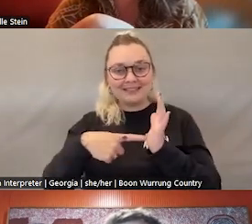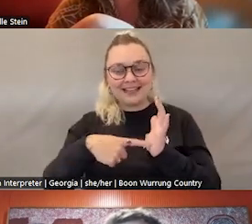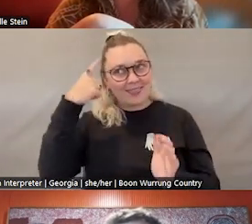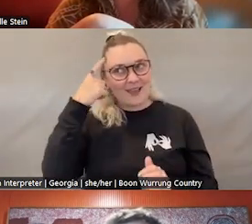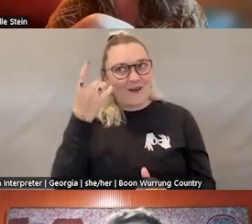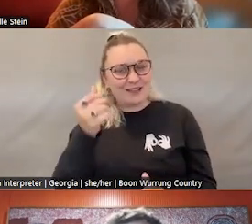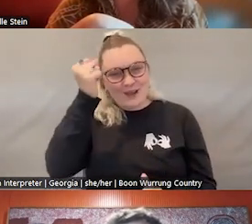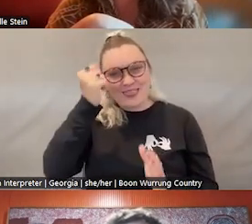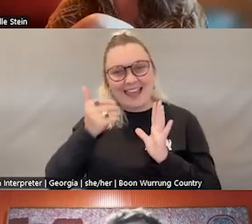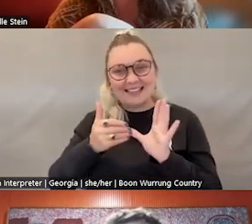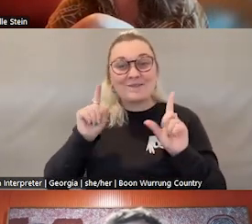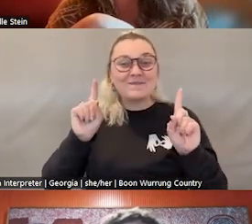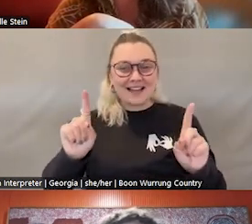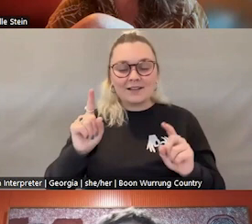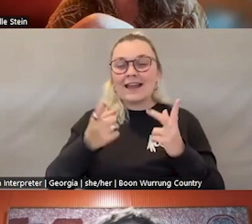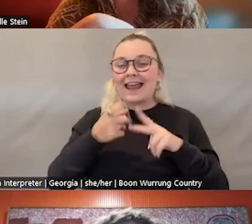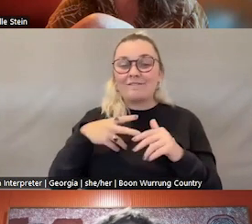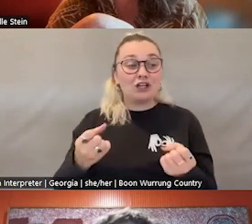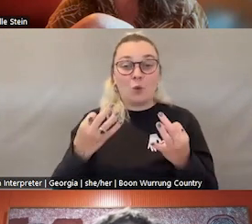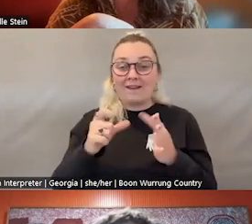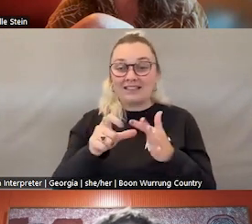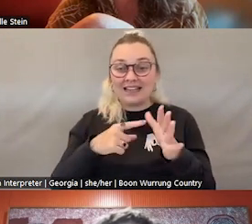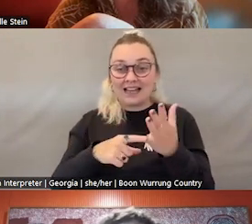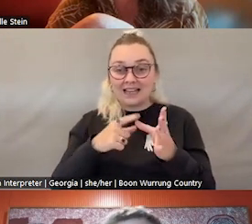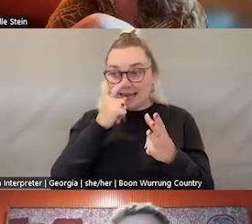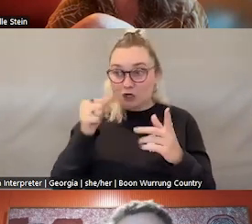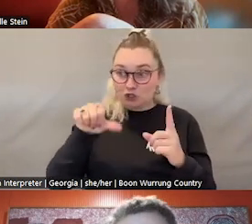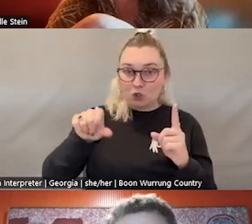question. If I don't have data that I can fall back on, what would be a go